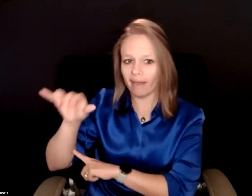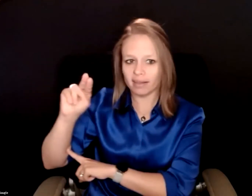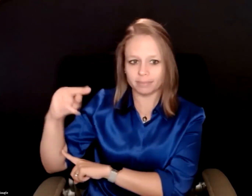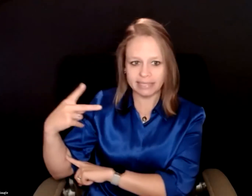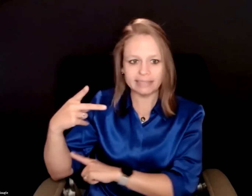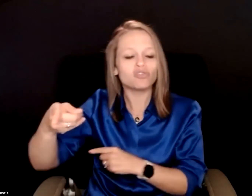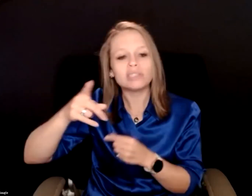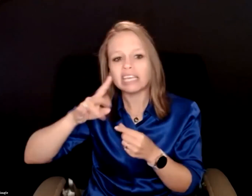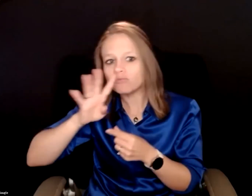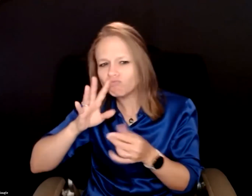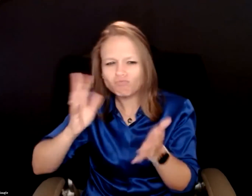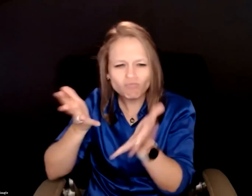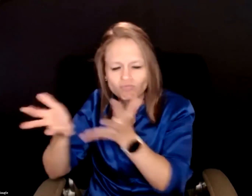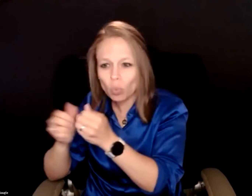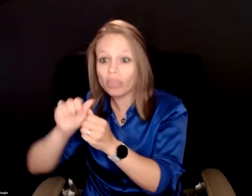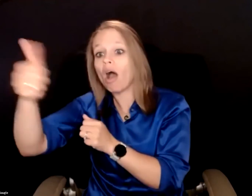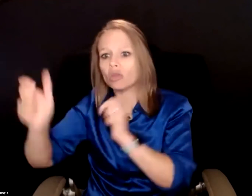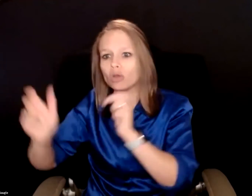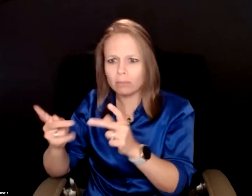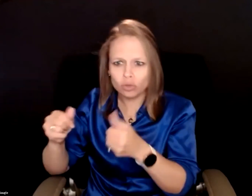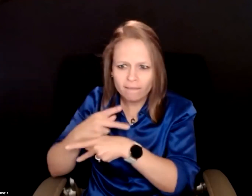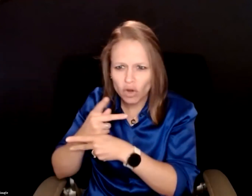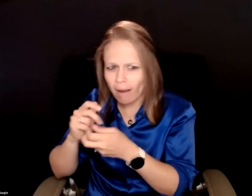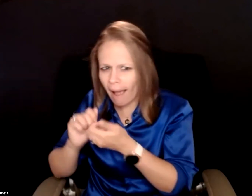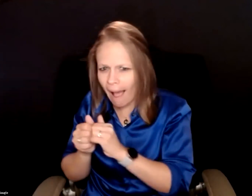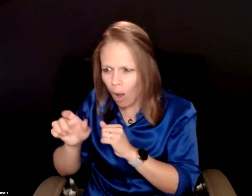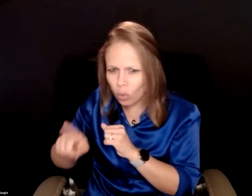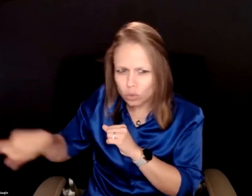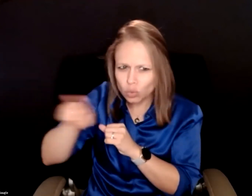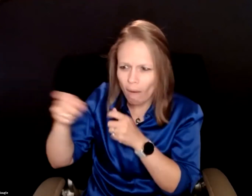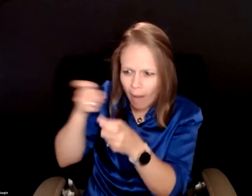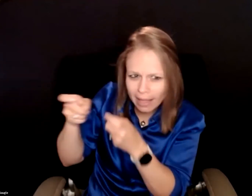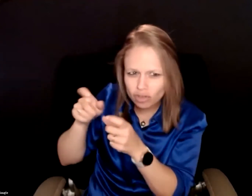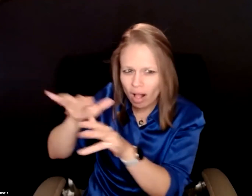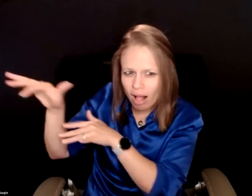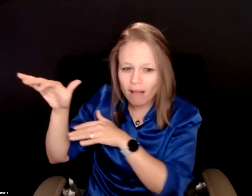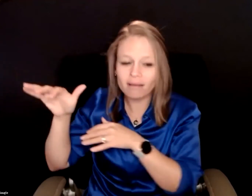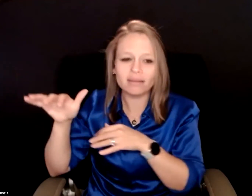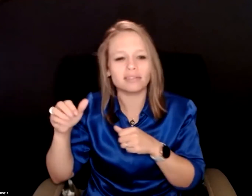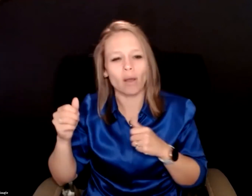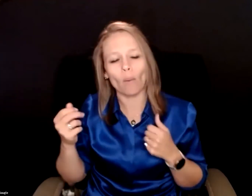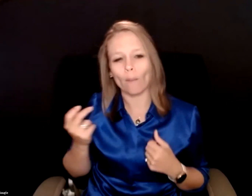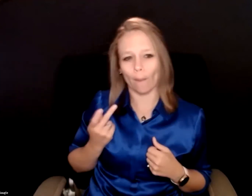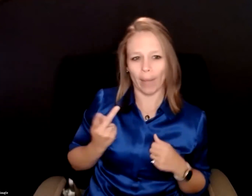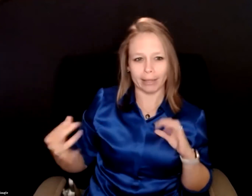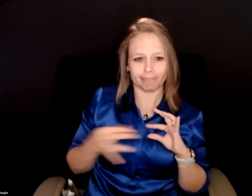She saw how they handled situations like that. And now it is great.